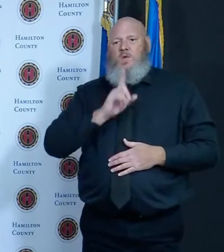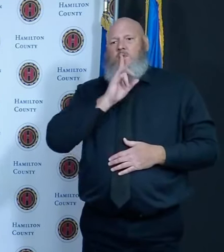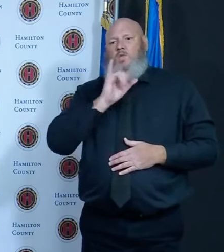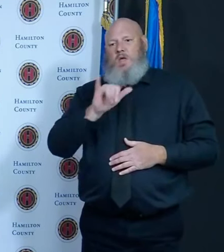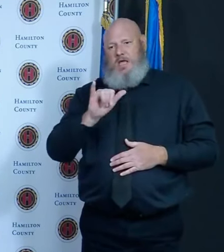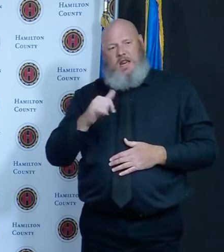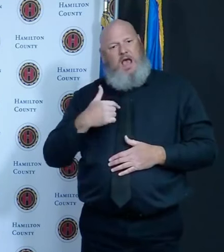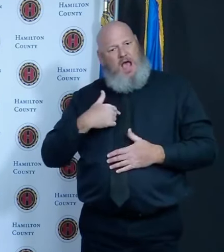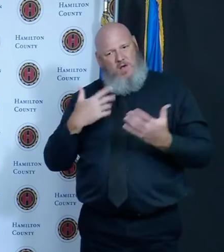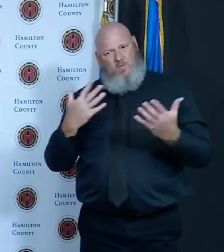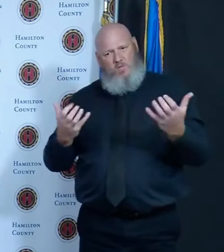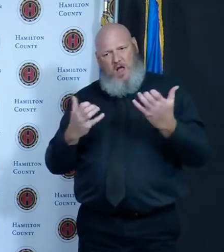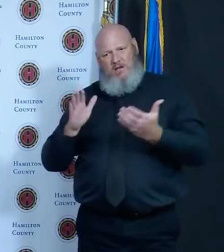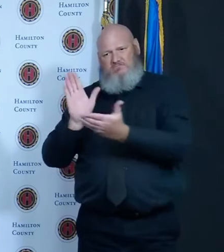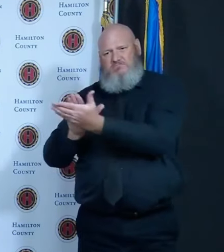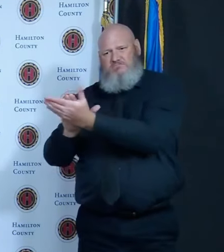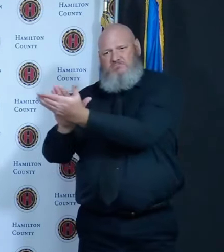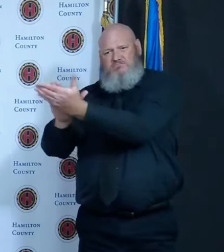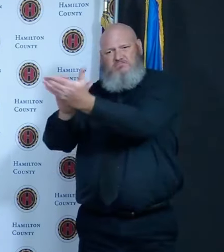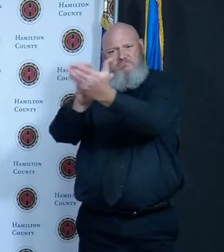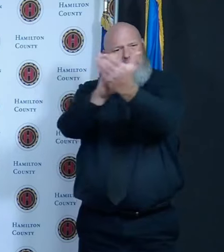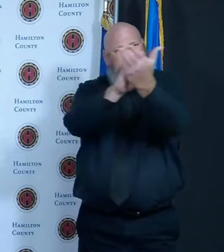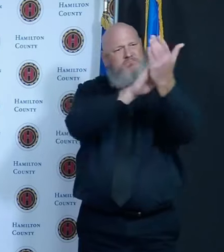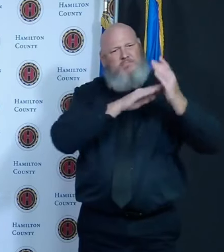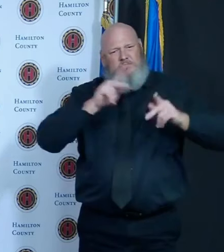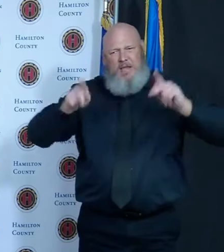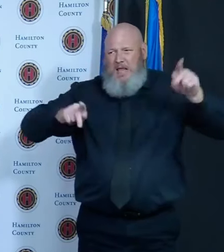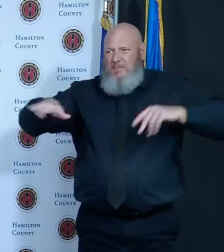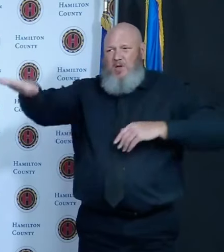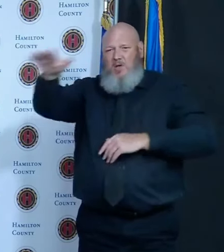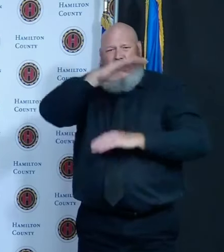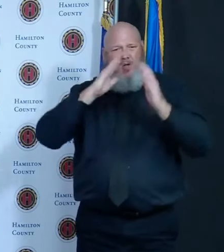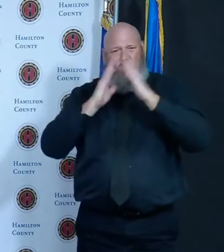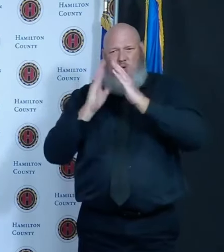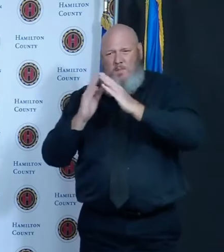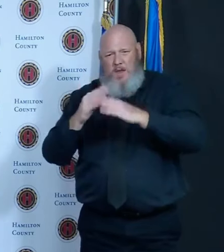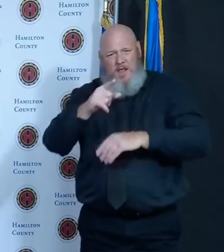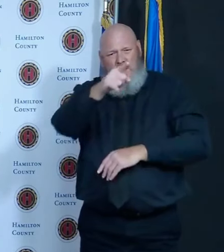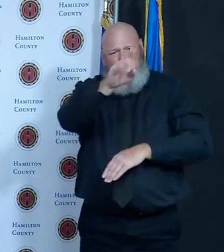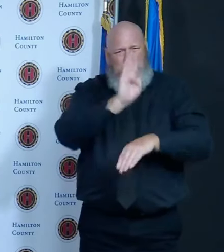joined David Eric and Jill this morning for helping round out the conversation